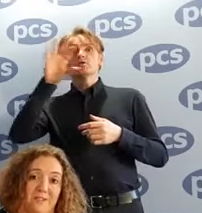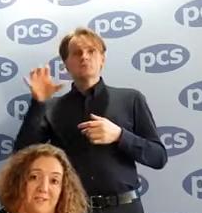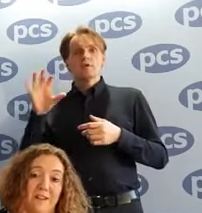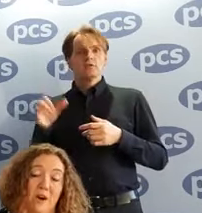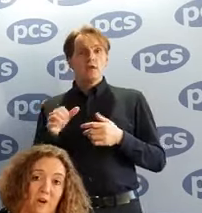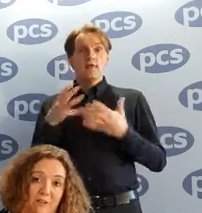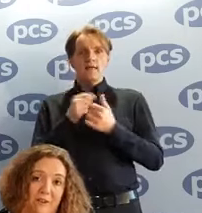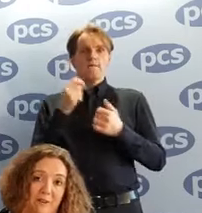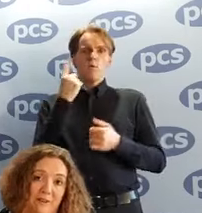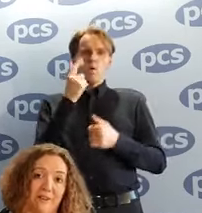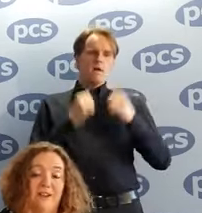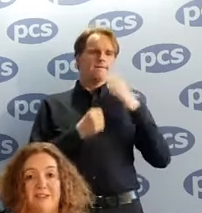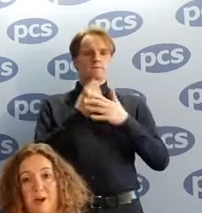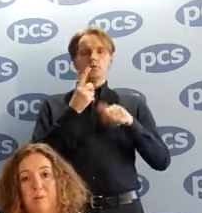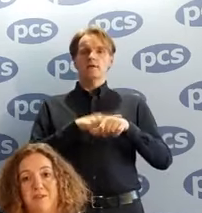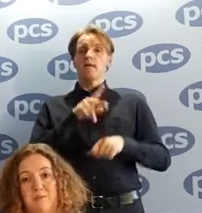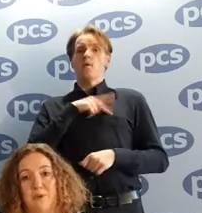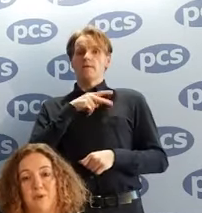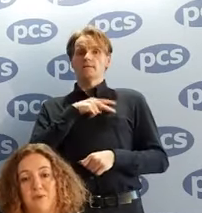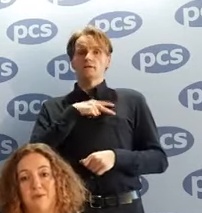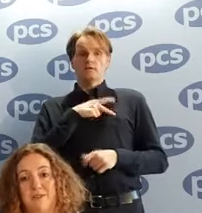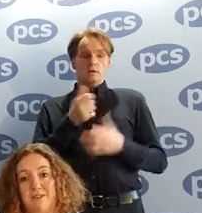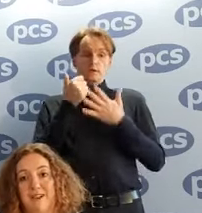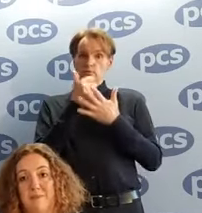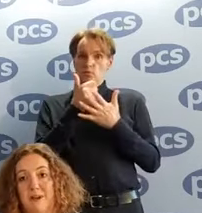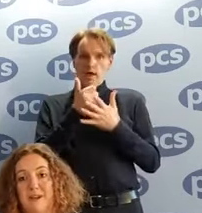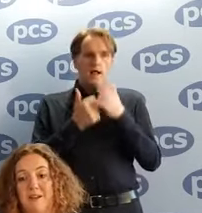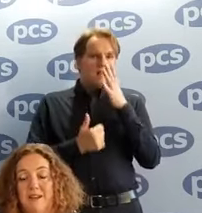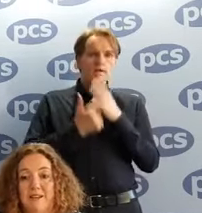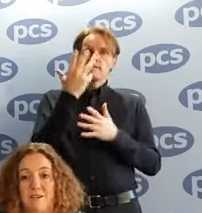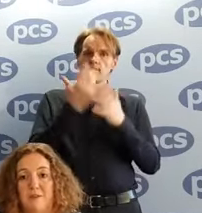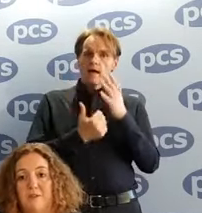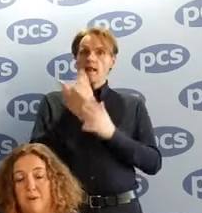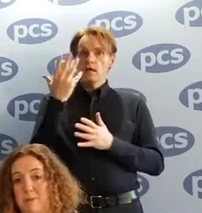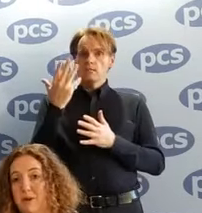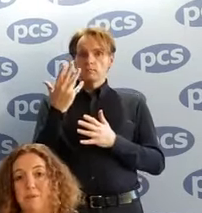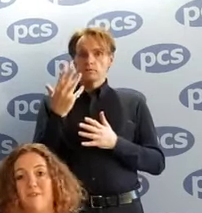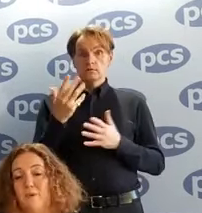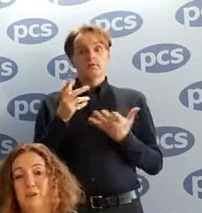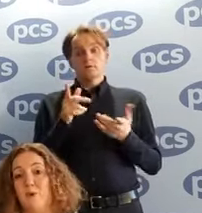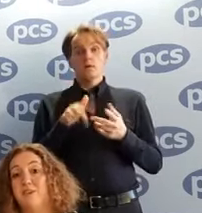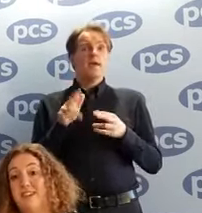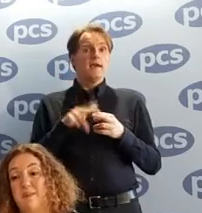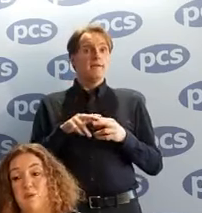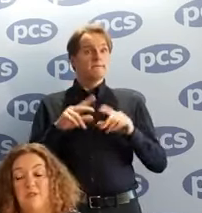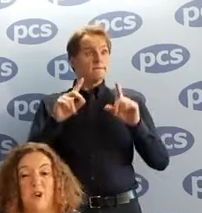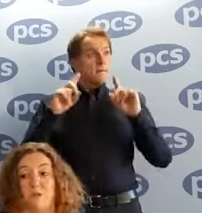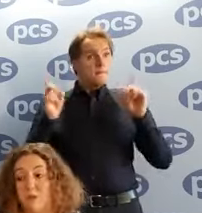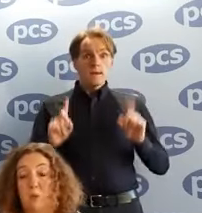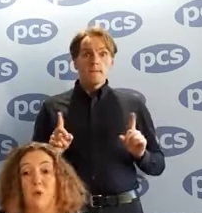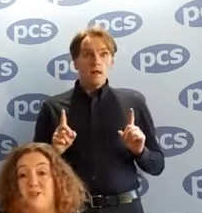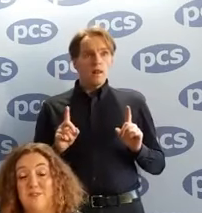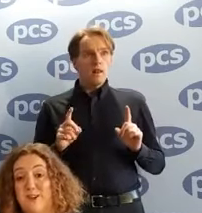officer of the union to help and support them during this campaign so if there are people coming forward that want to get more involved who are watching